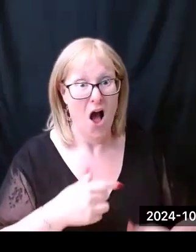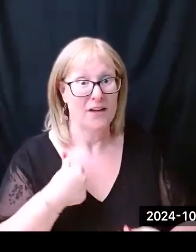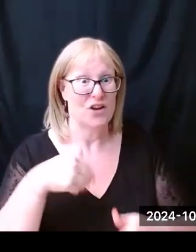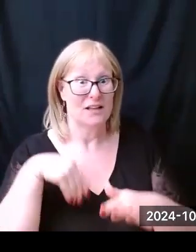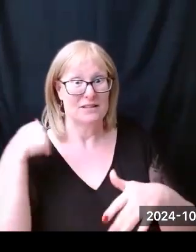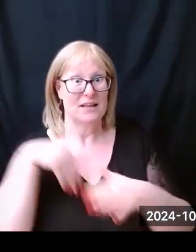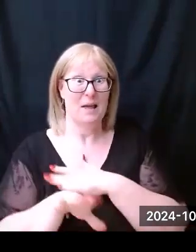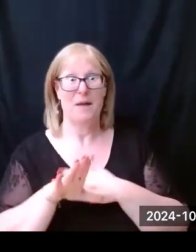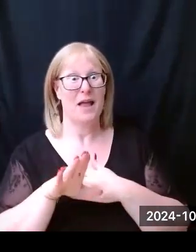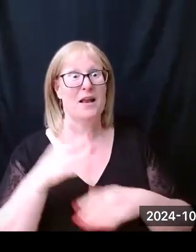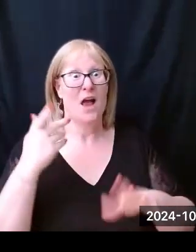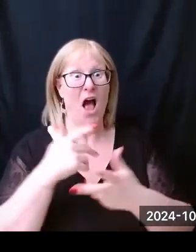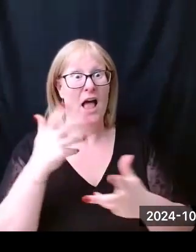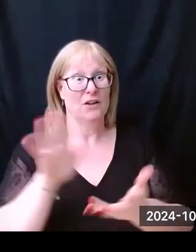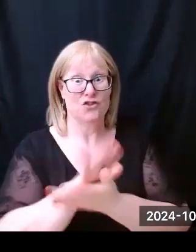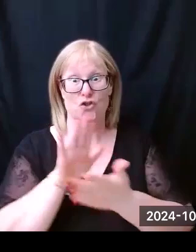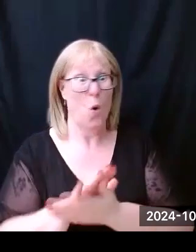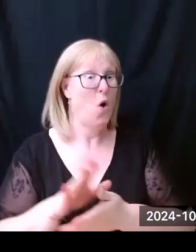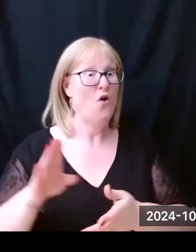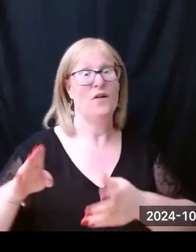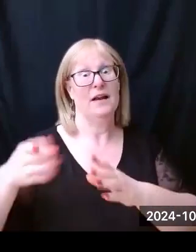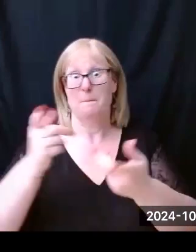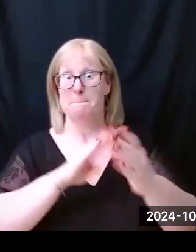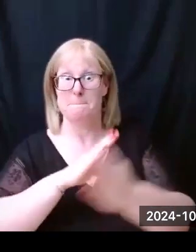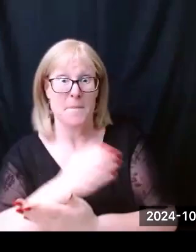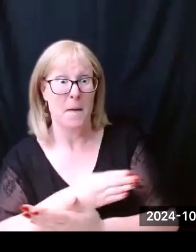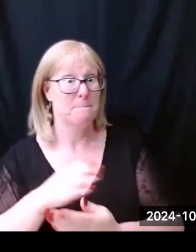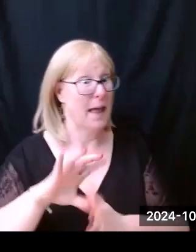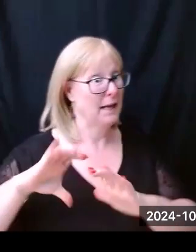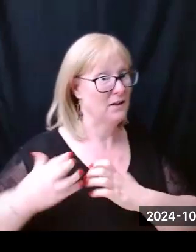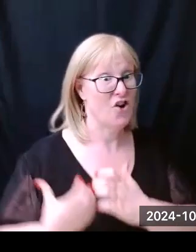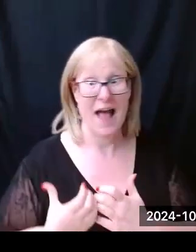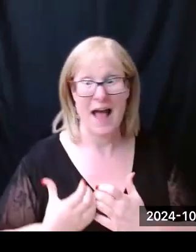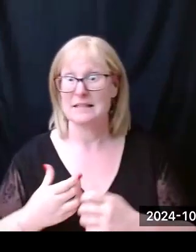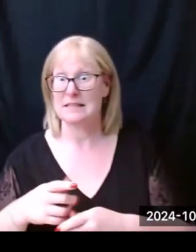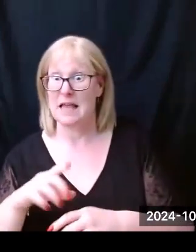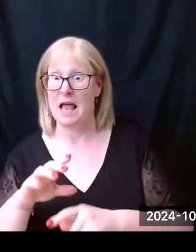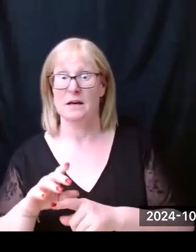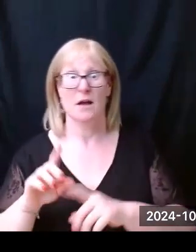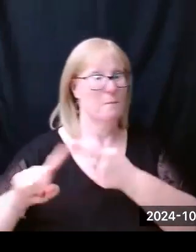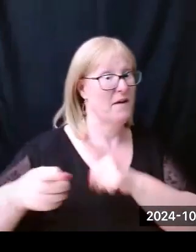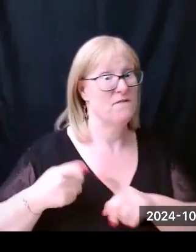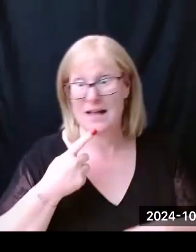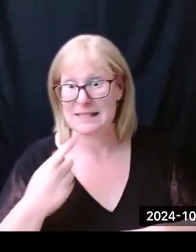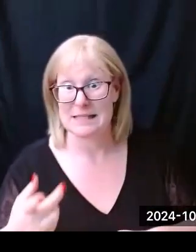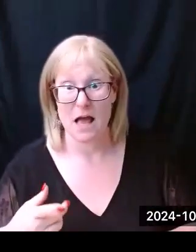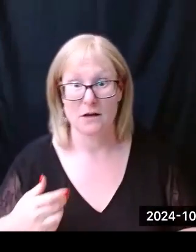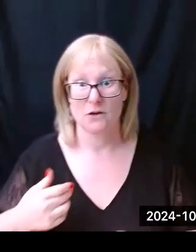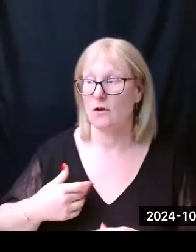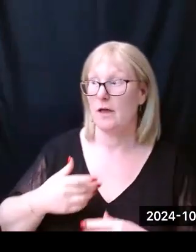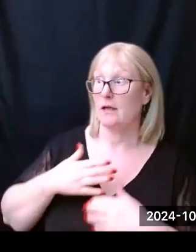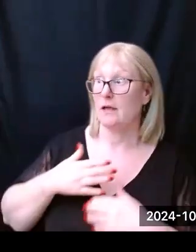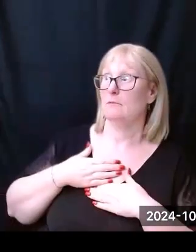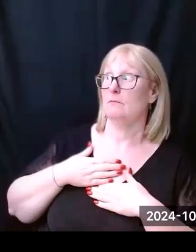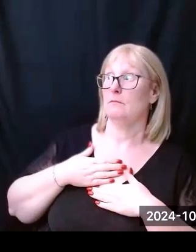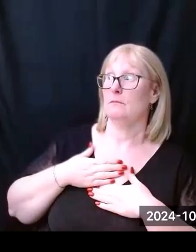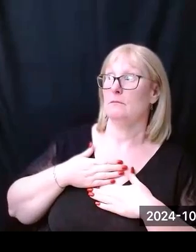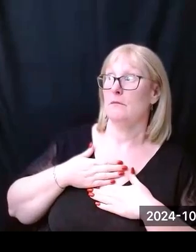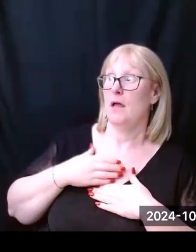drama going on in band class and everything else. And it's just like explosive, explosive. And you're like, I'm an introvert. How do I have such an extroverted child?